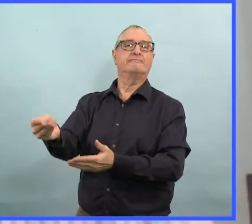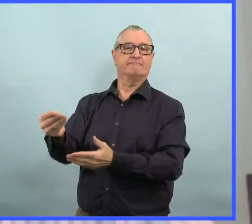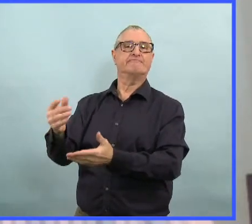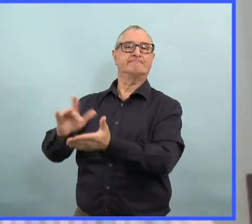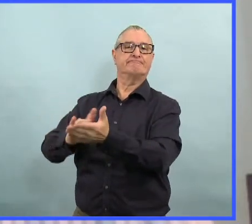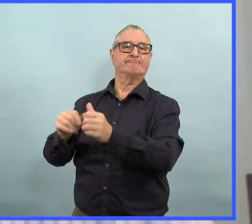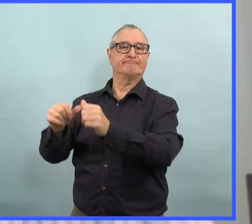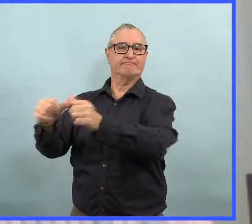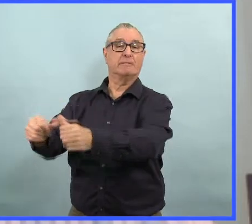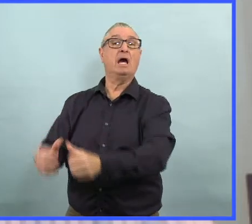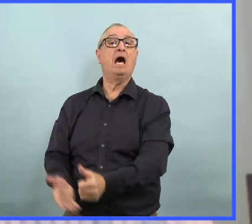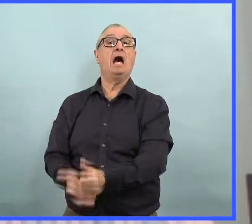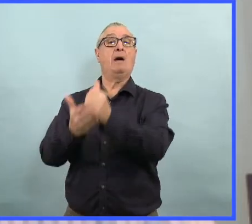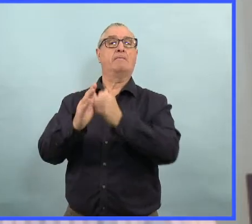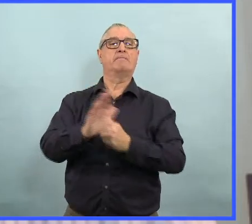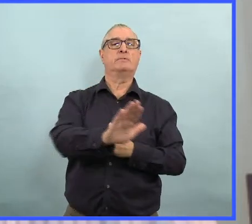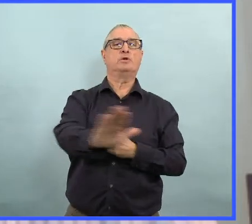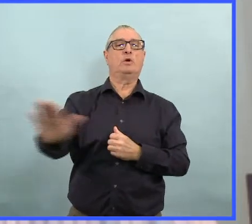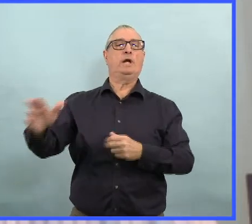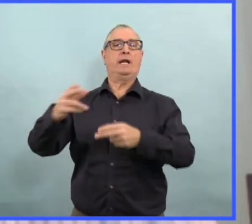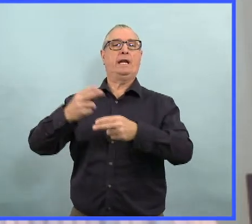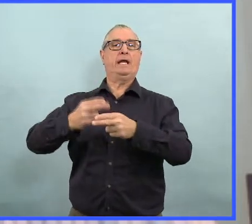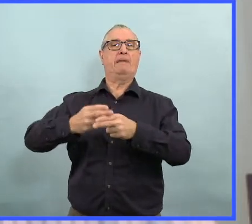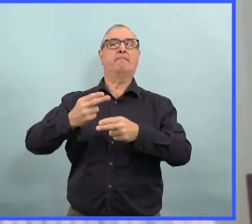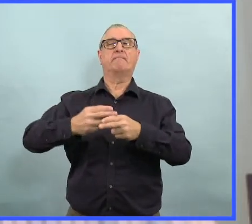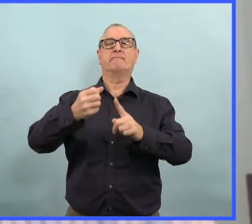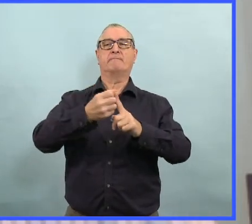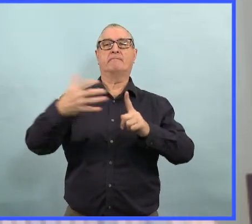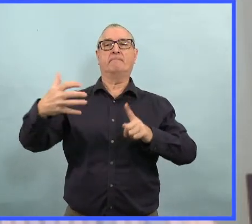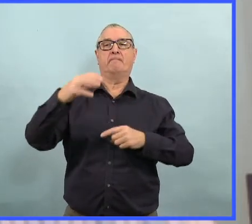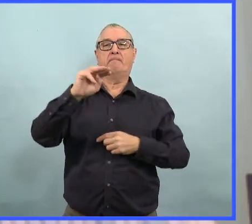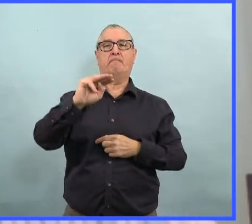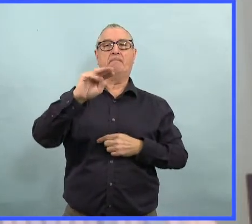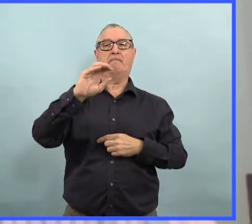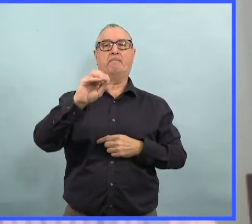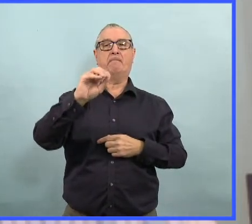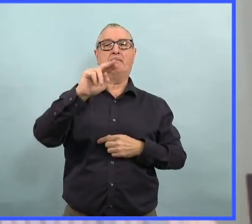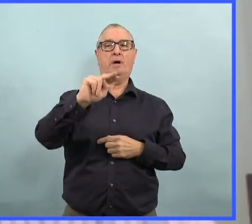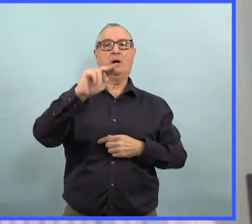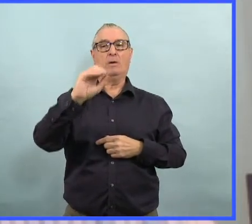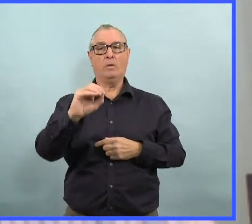be referred for an assessment with a repeat confirmatory rapid test done by health care